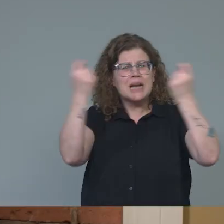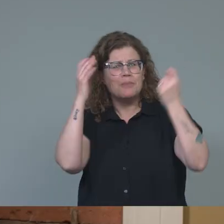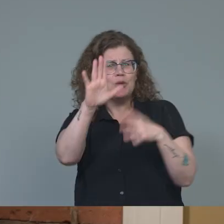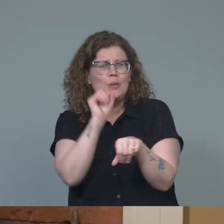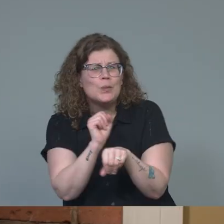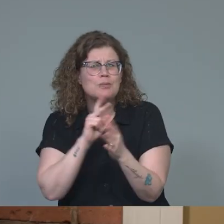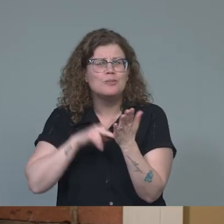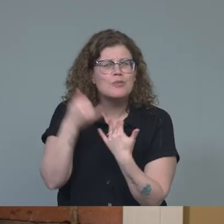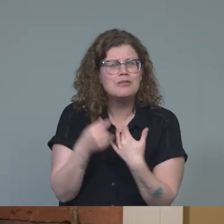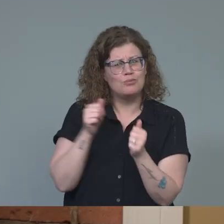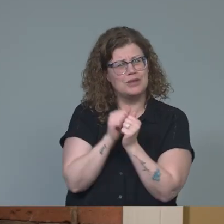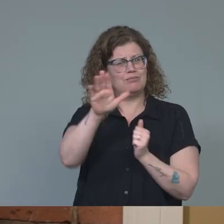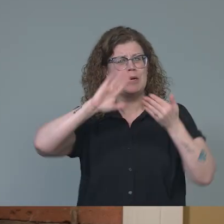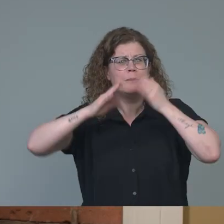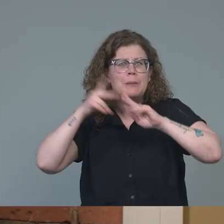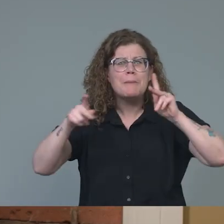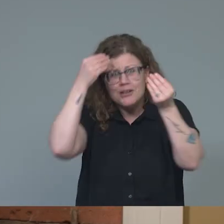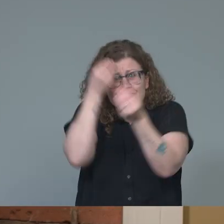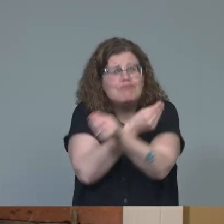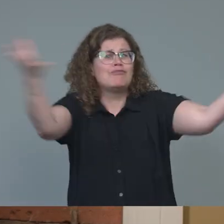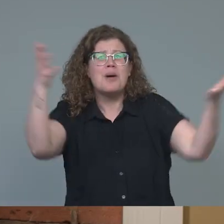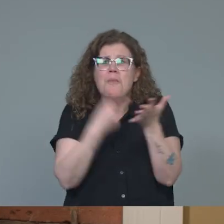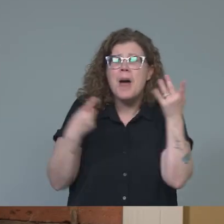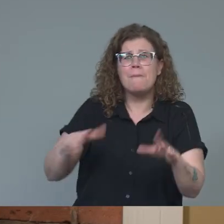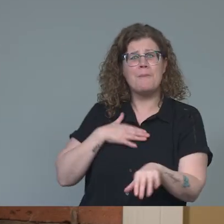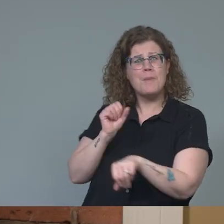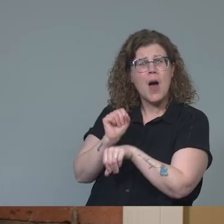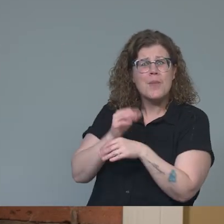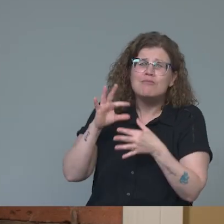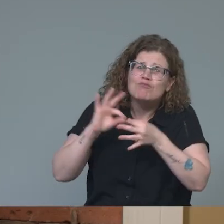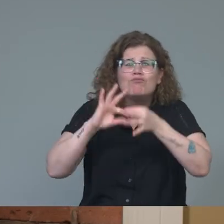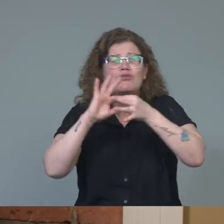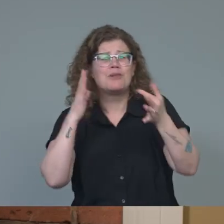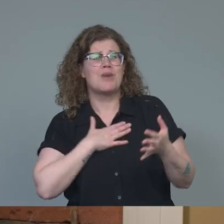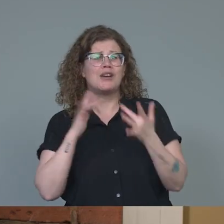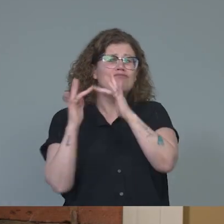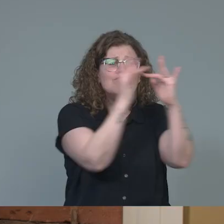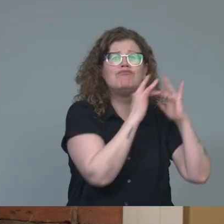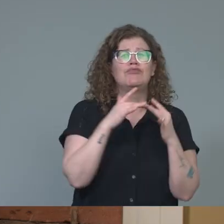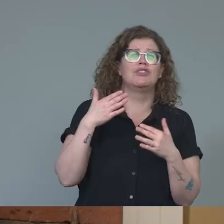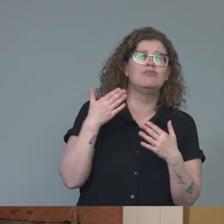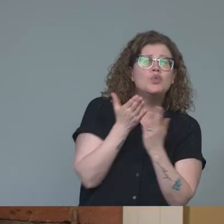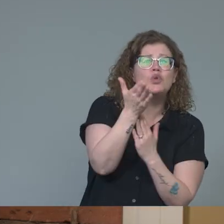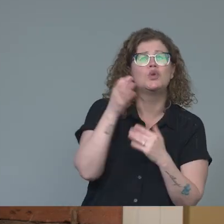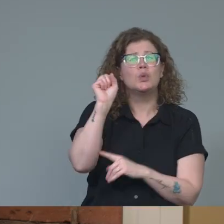And of course, and incredibly importantly, is including truth and reconciliation protocols as a part of your engagement process.